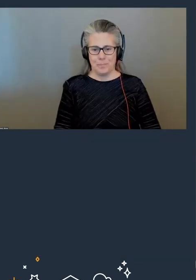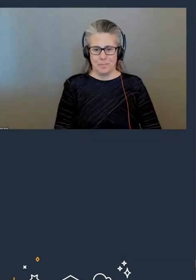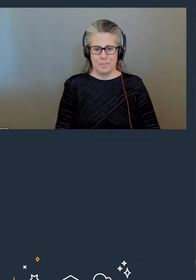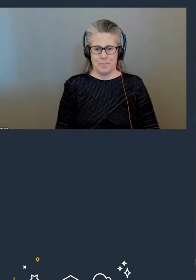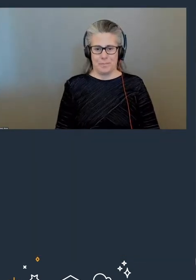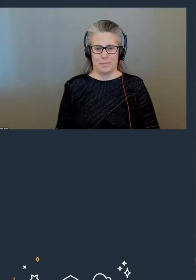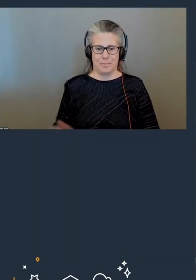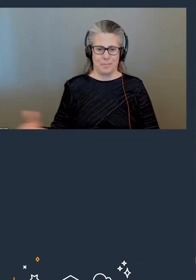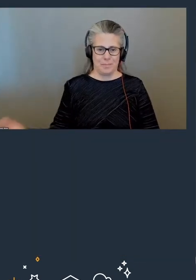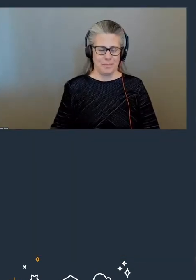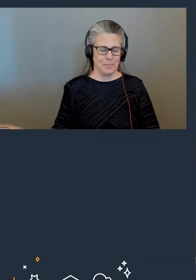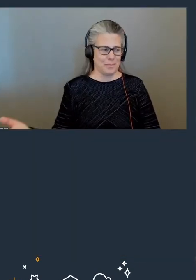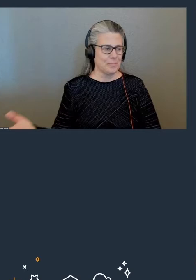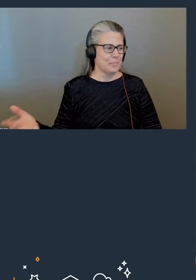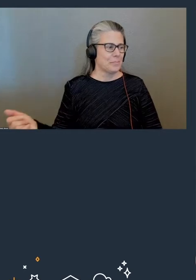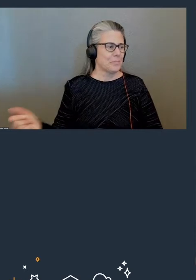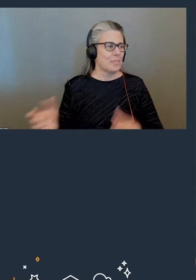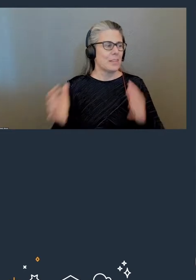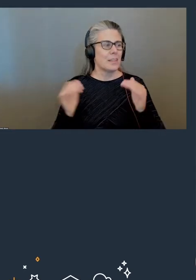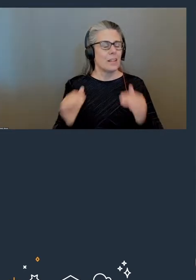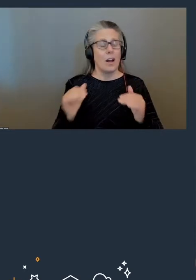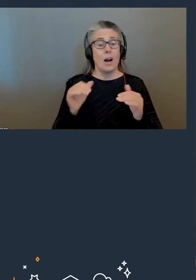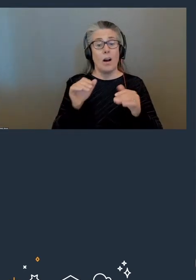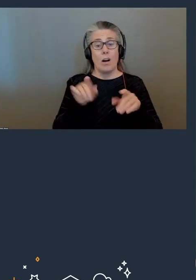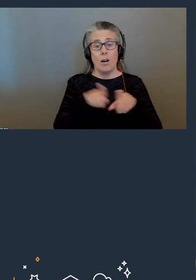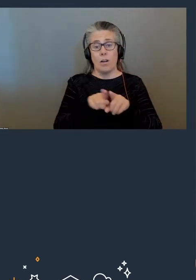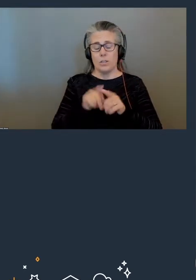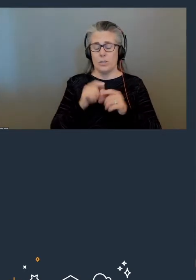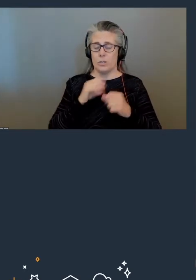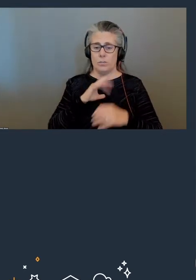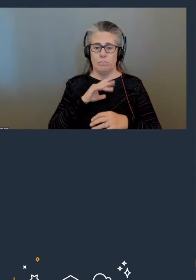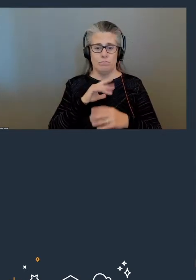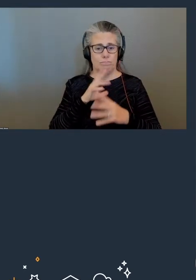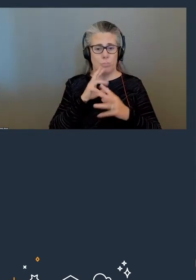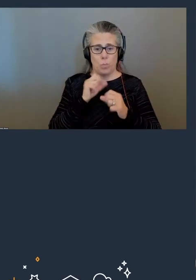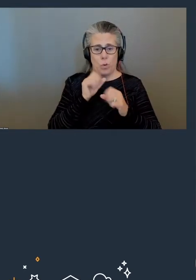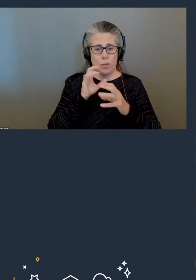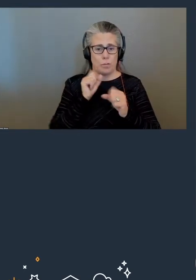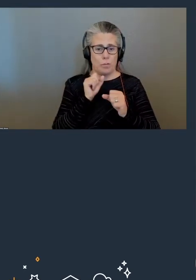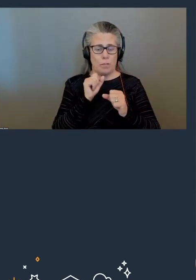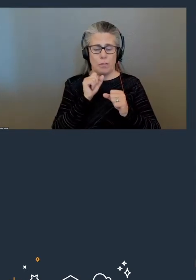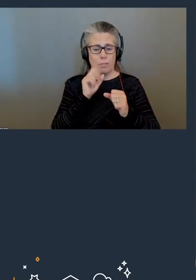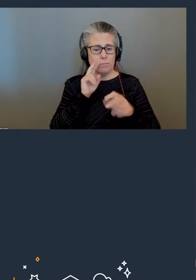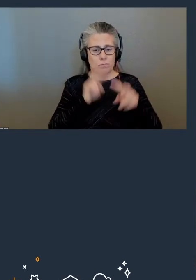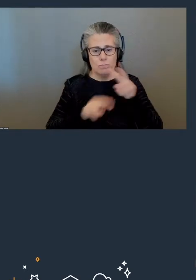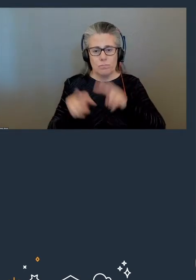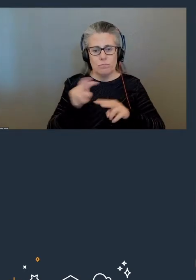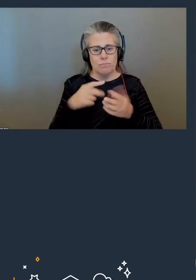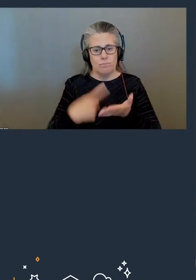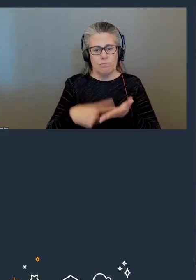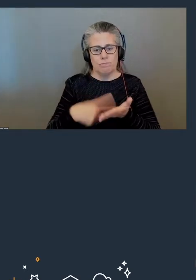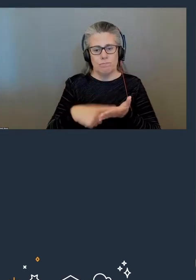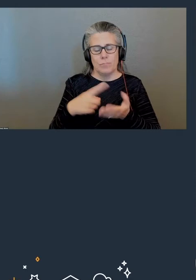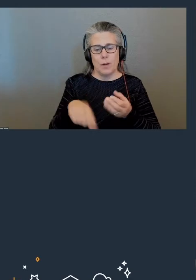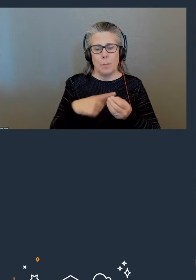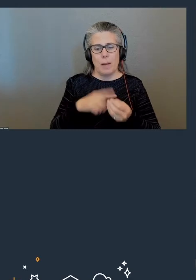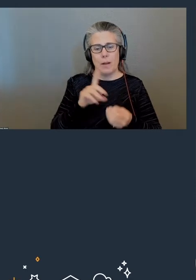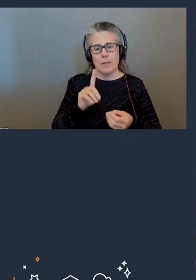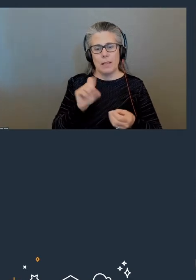Thank you, Jeff, for the wonderful insights on data migration, and how customers can use DataSync for online data transfer. Hi, my name is Nits Jeganathan,